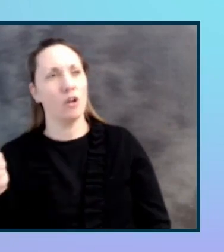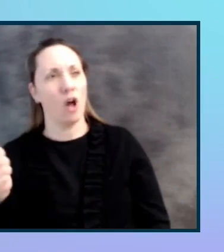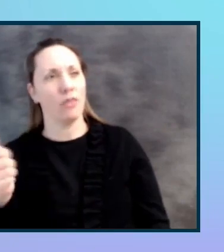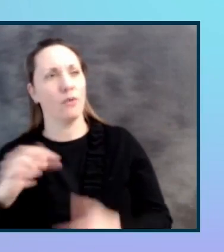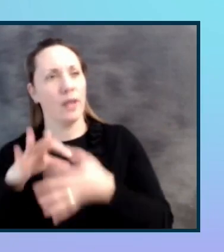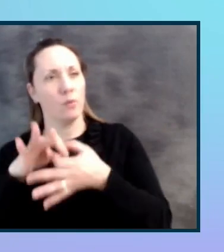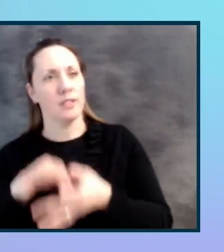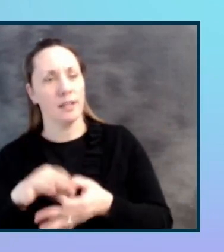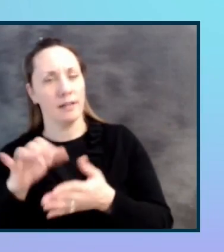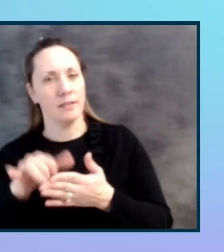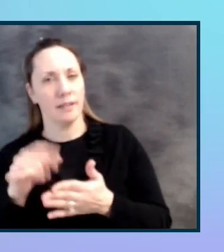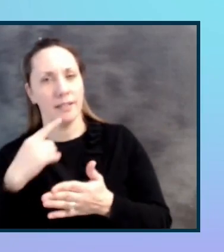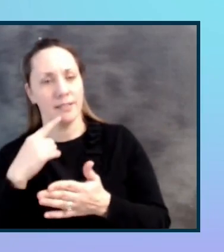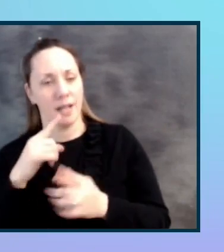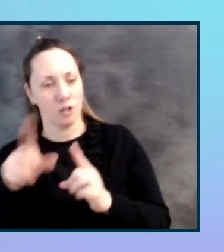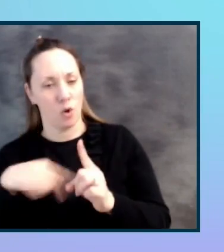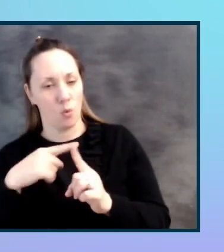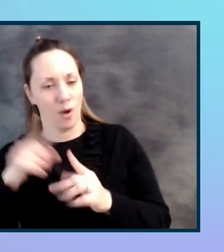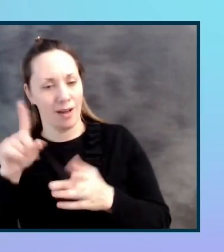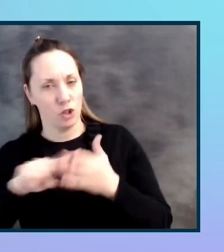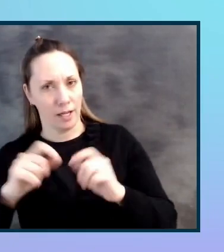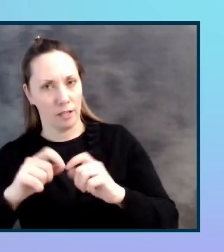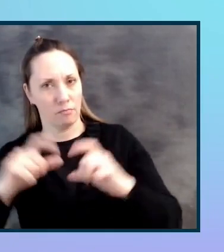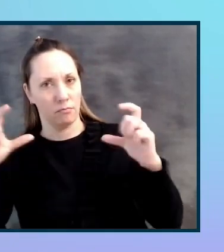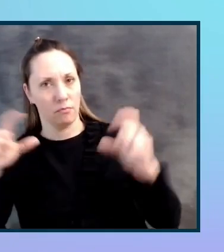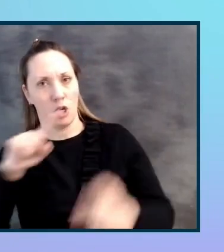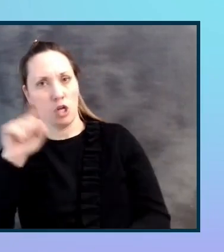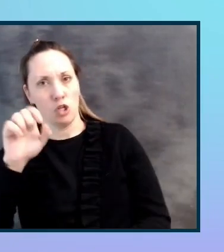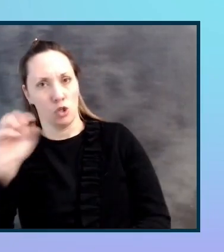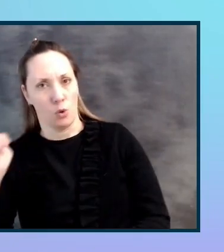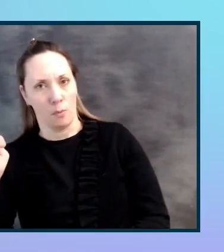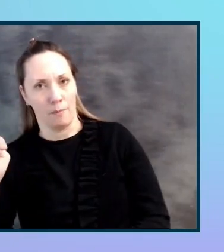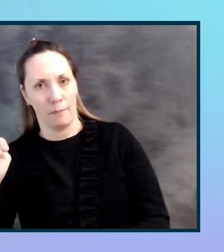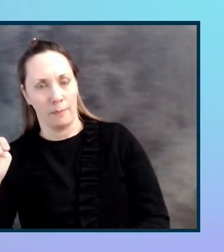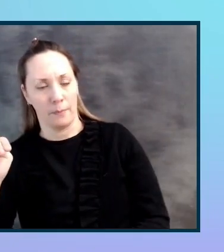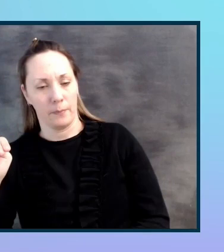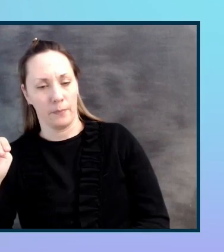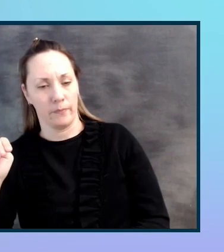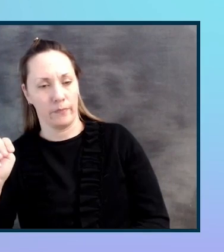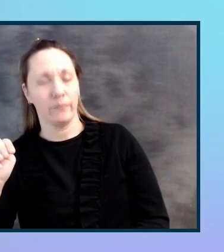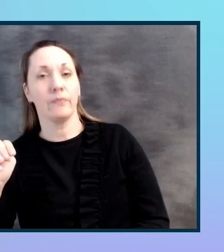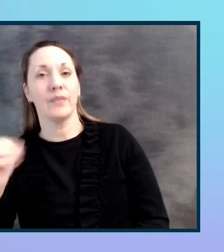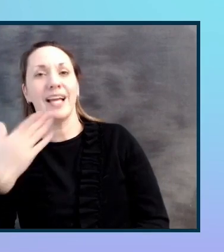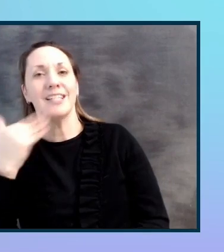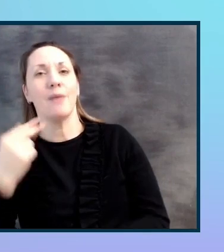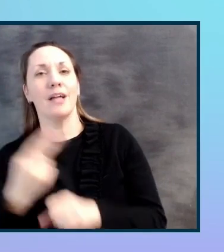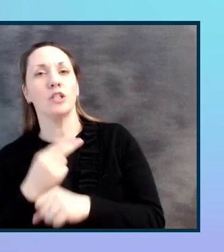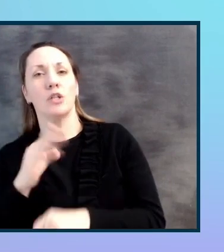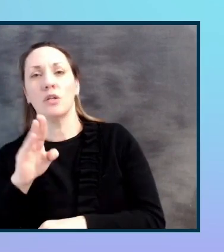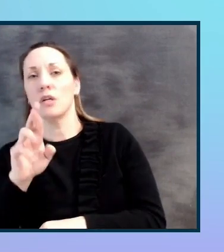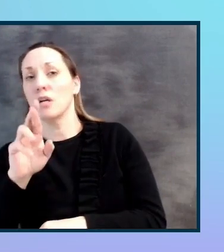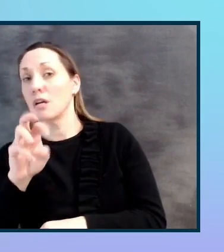to that that says when checking Zoom it is best to use the browser settings rather than Zoom in